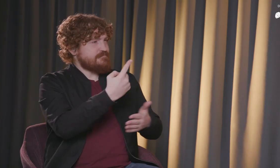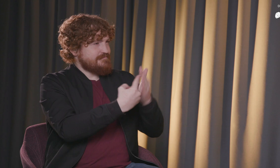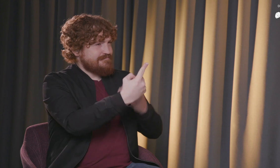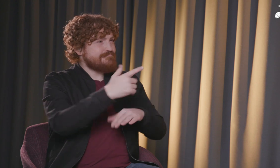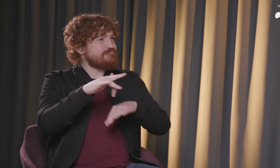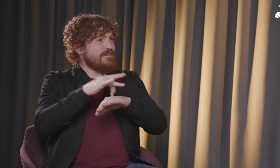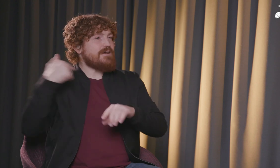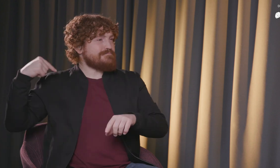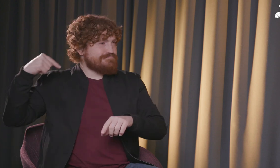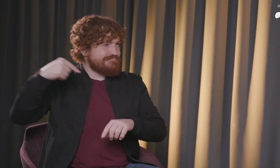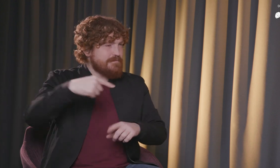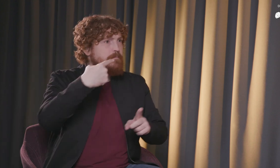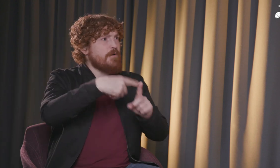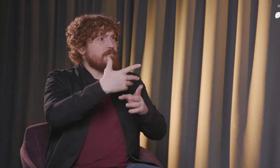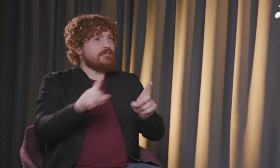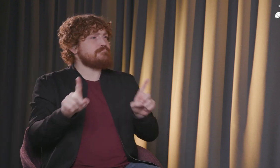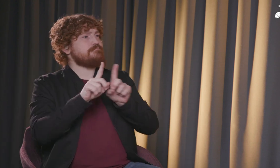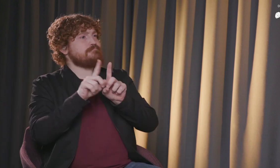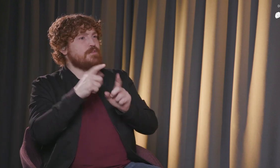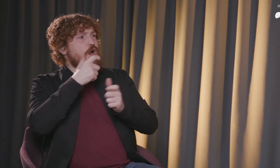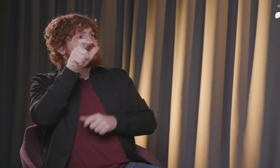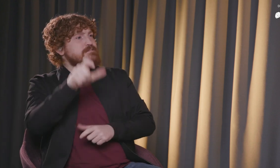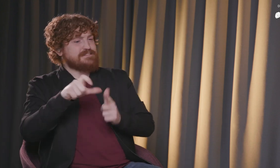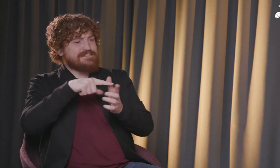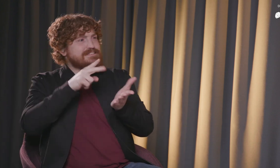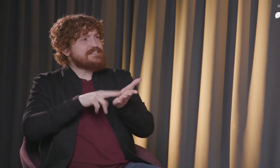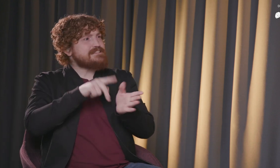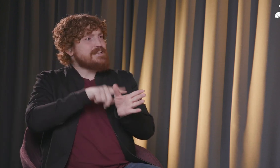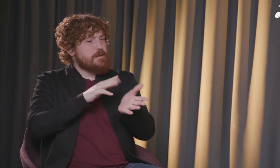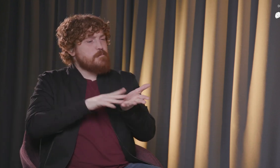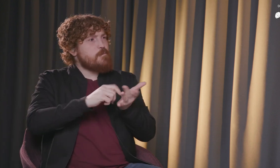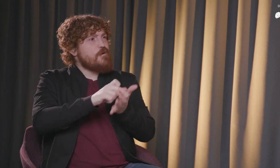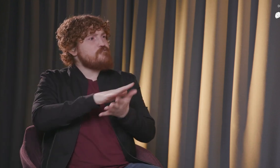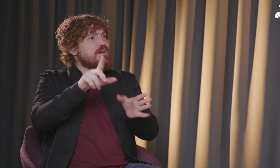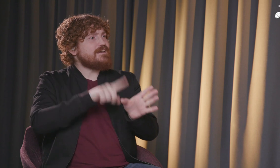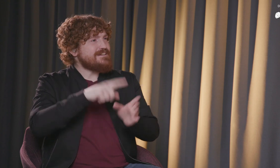whether you’ve been performing alone, in collaboration with comedian Danny Murphy,